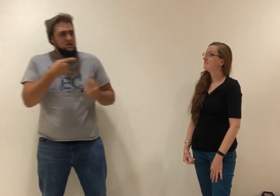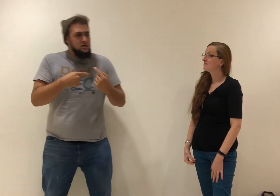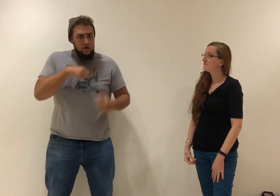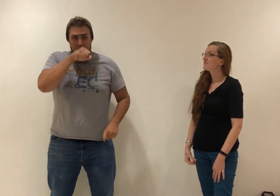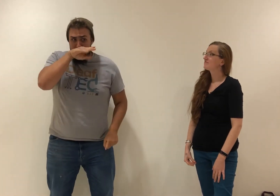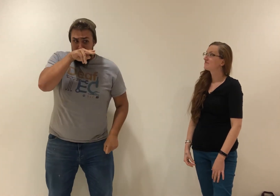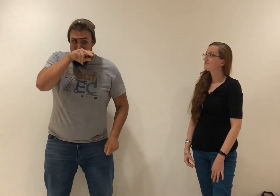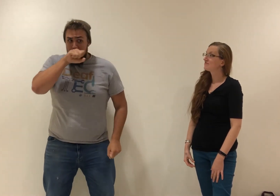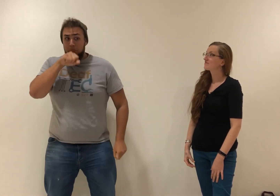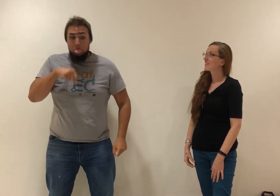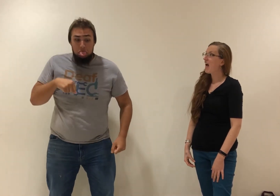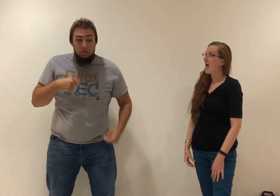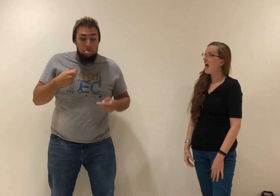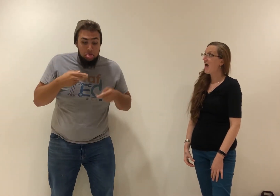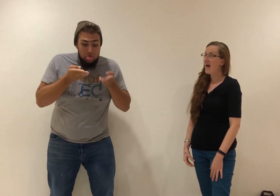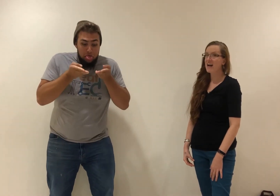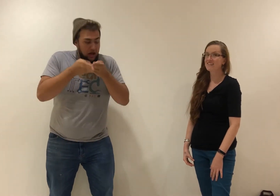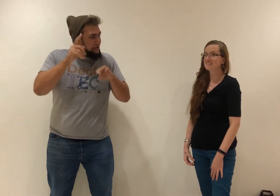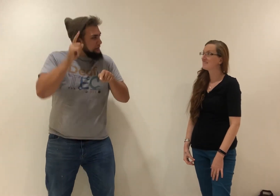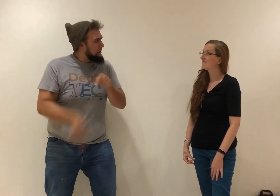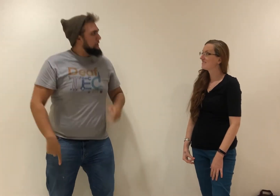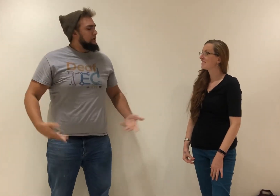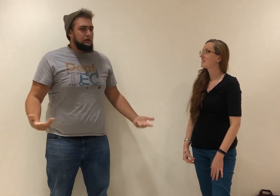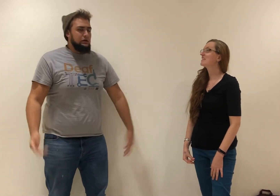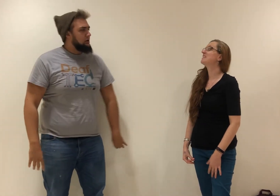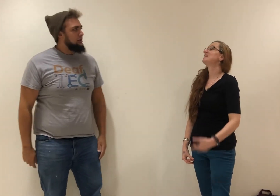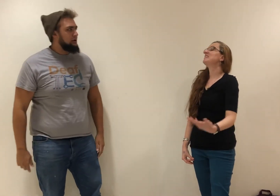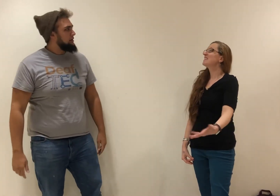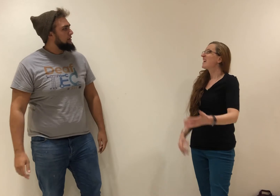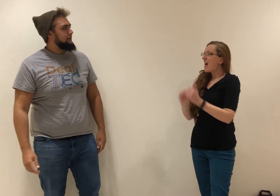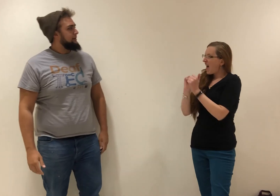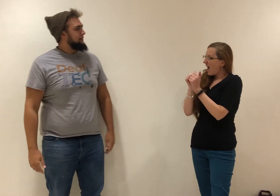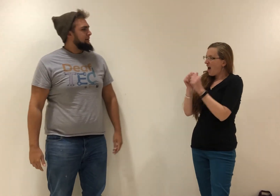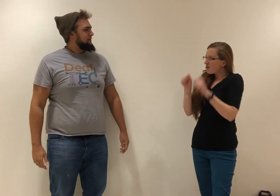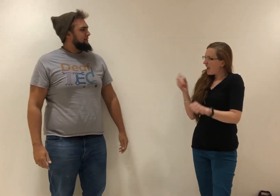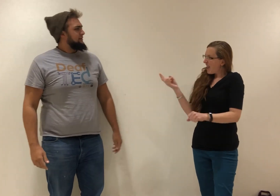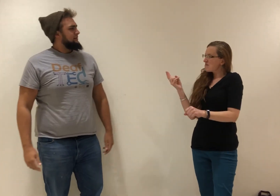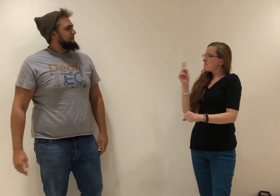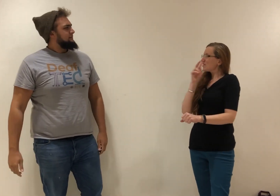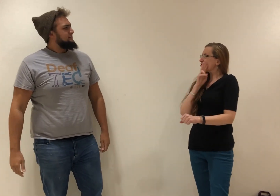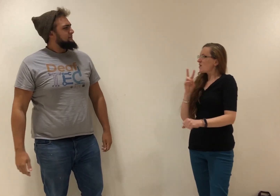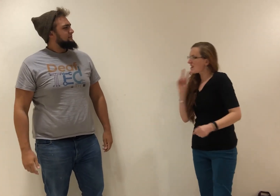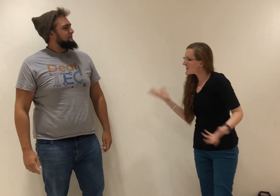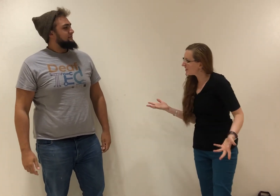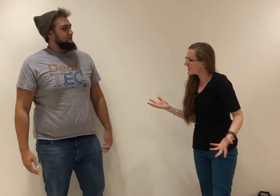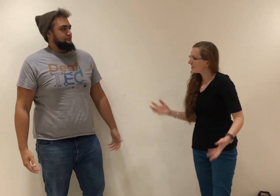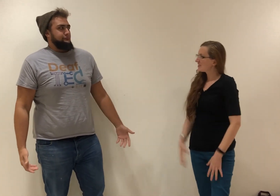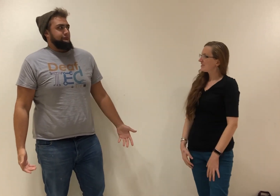When I stick my tongue out at her, it just stays flat no matter how hard I try to copy her. How can you be twins?!